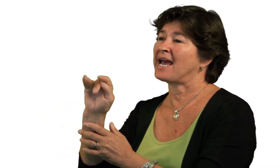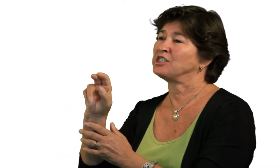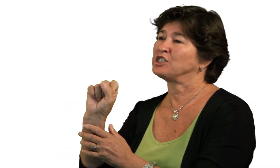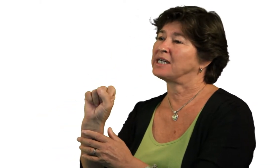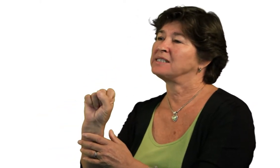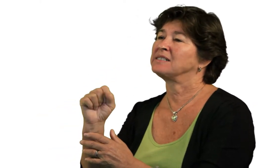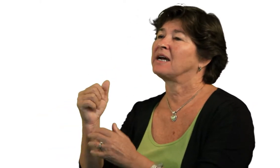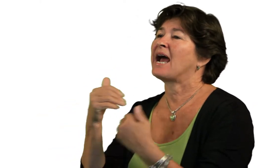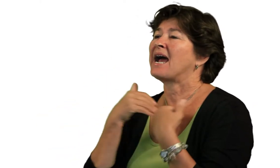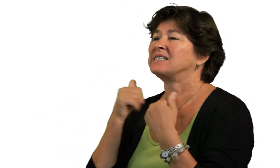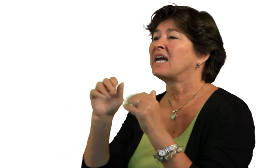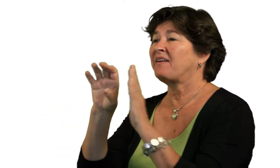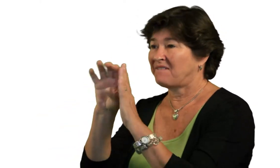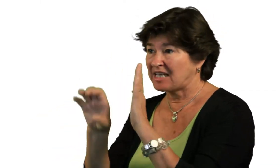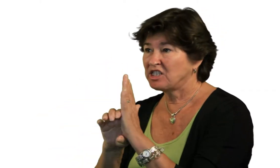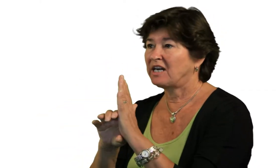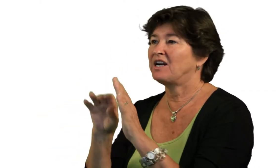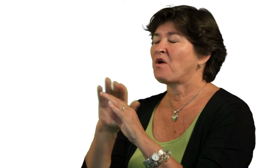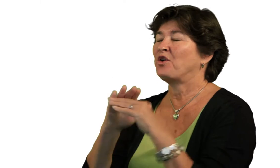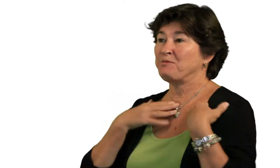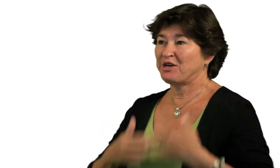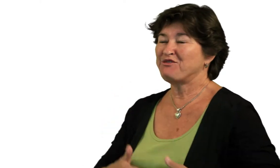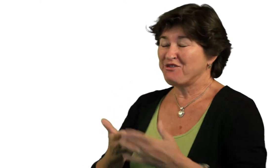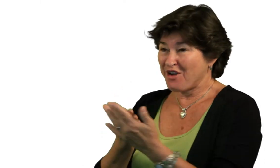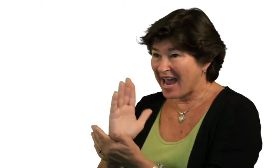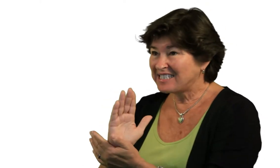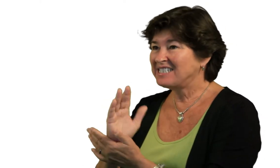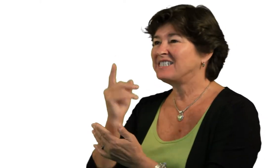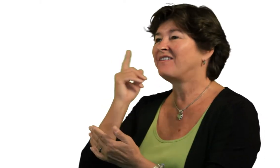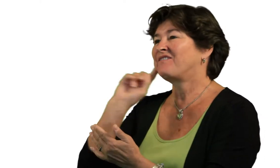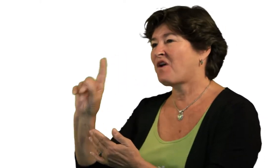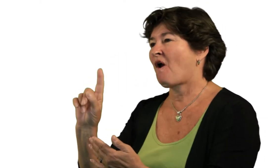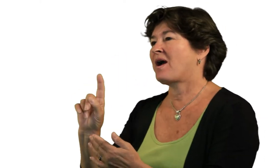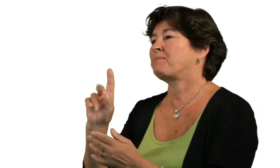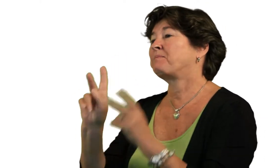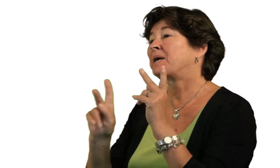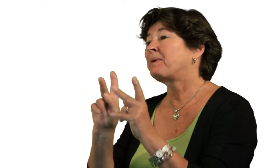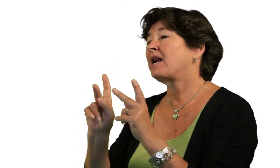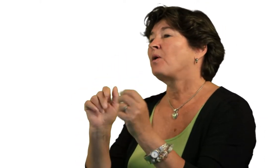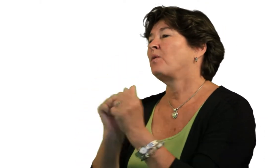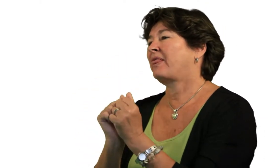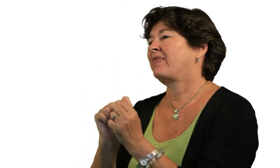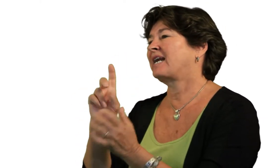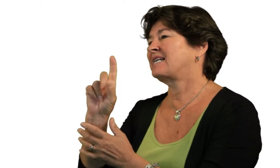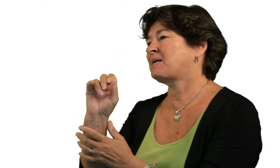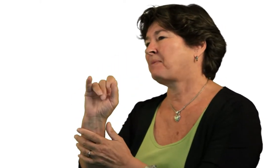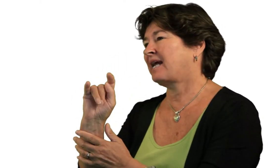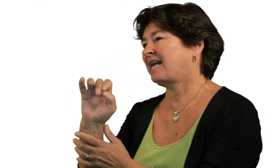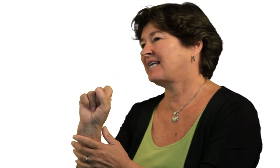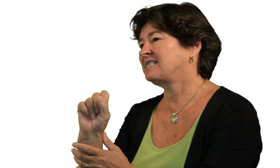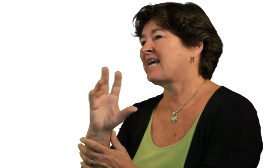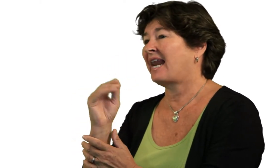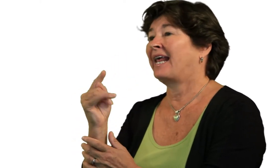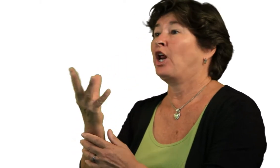The United Nations has a convention on human rights, for people with disabilities.